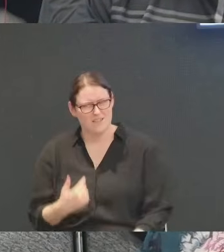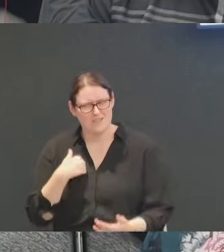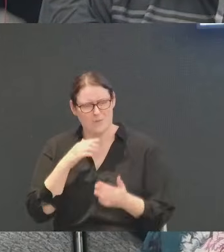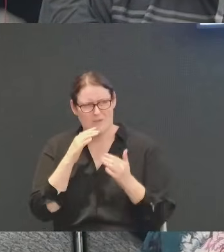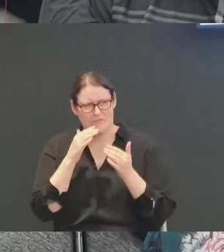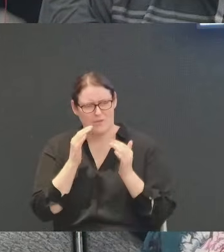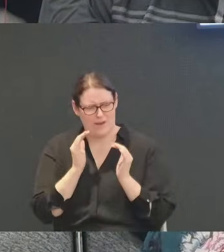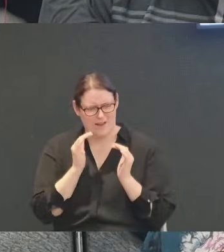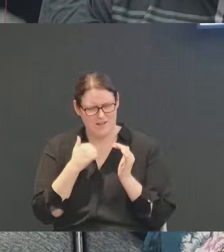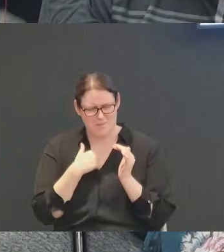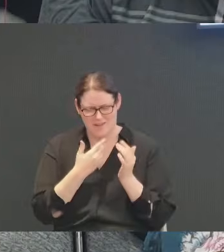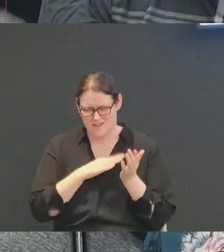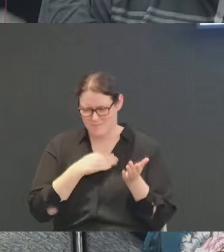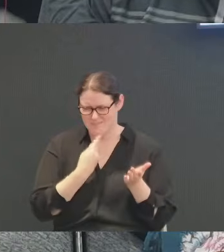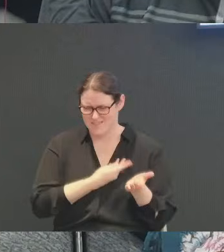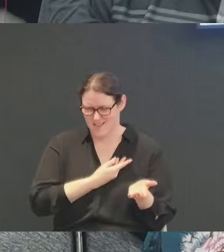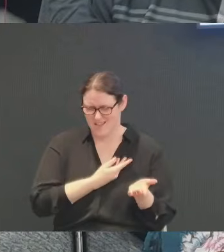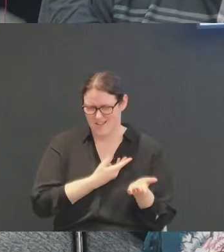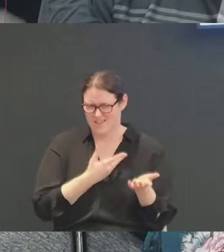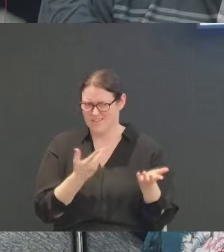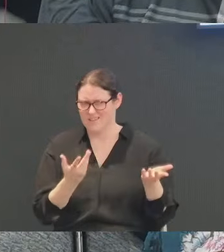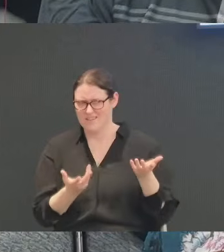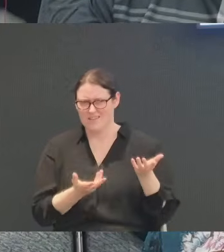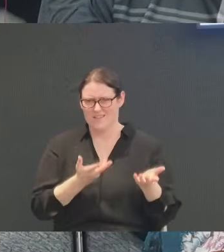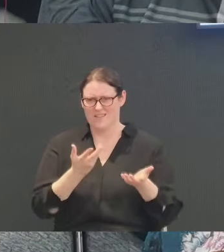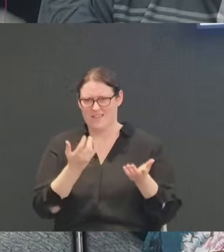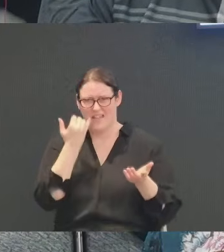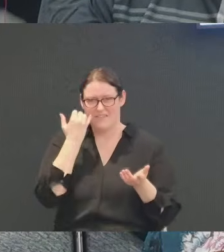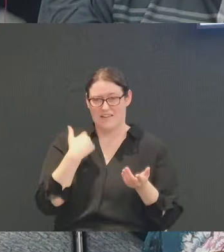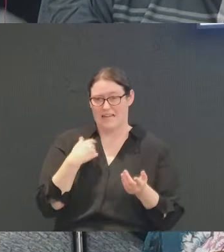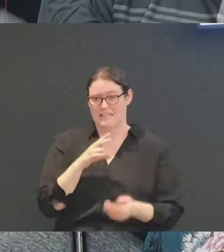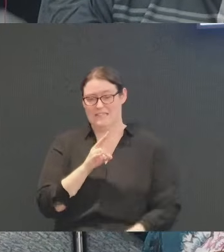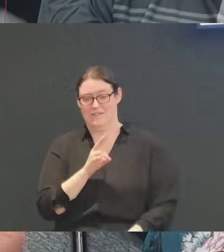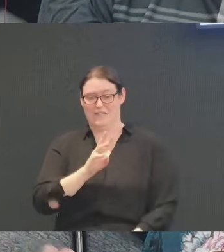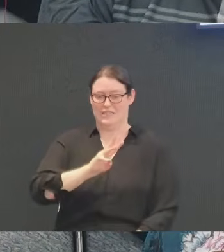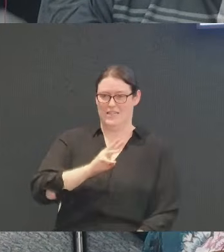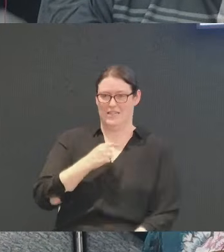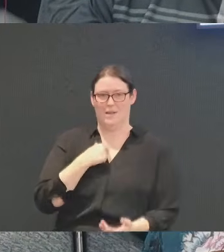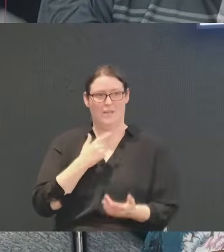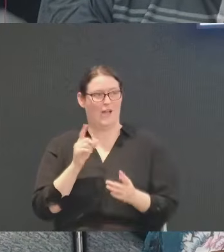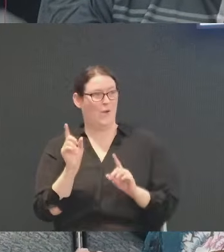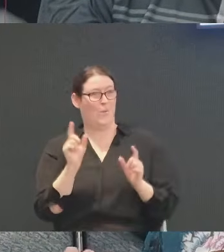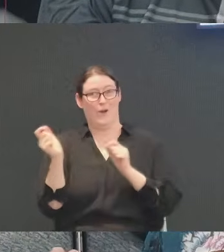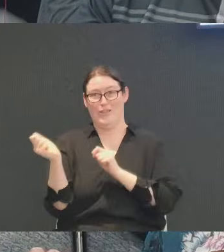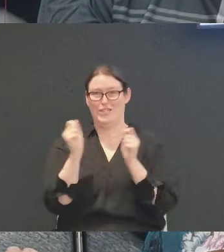upset? When I was in college, if I got a 76, I was like, where the cheerleaders almost stood,